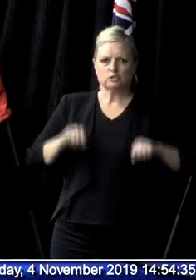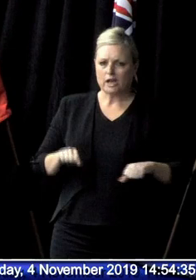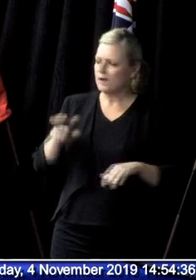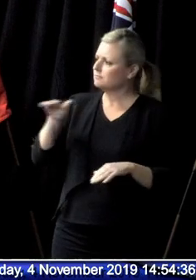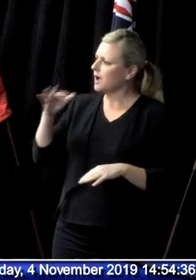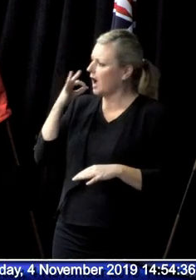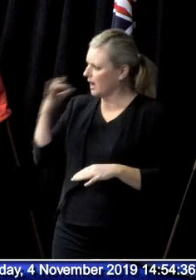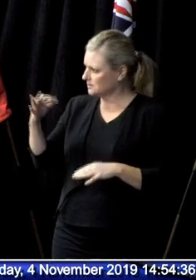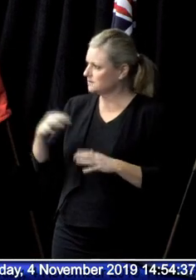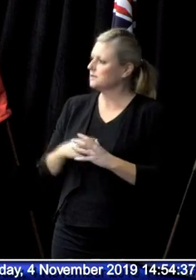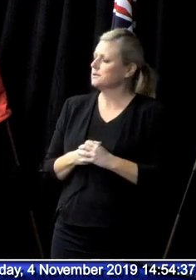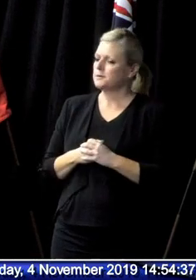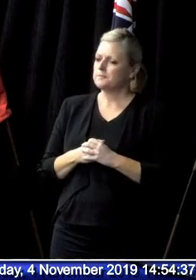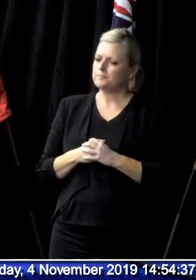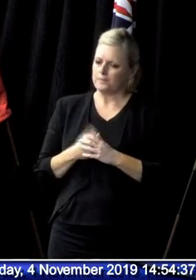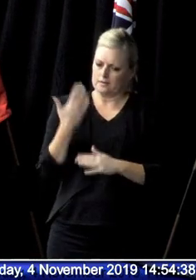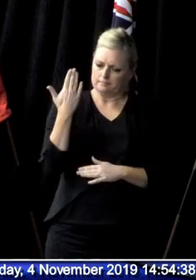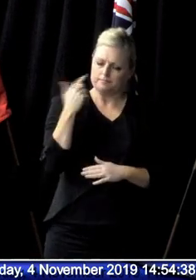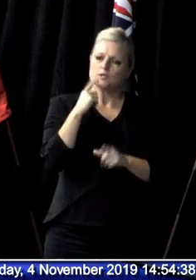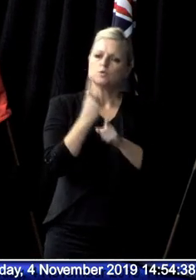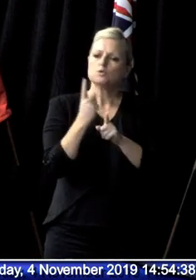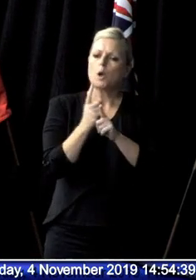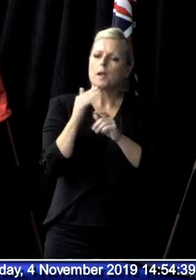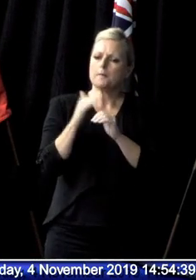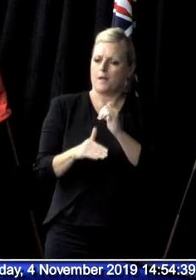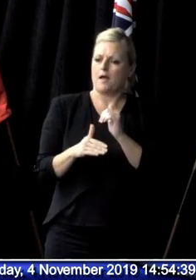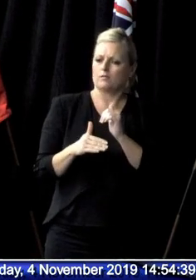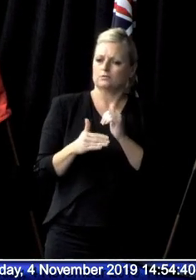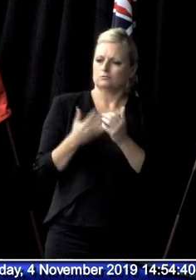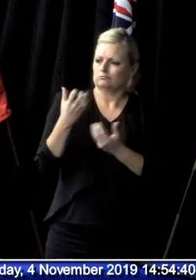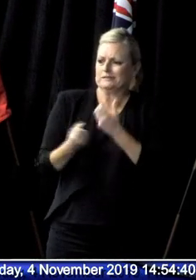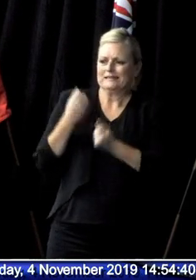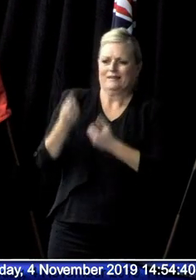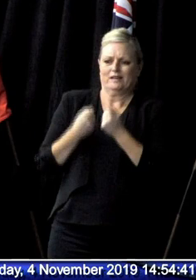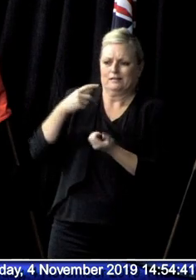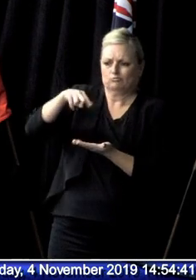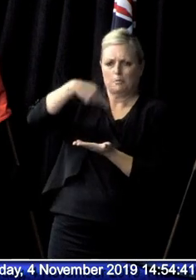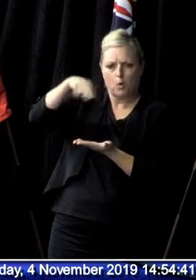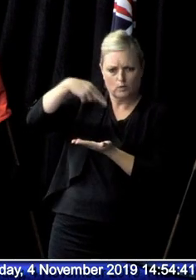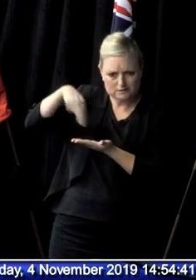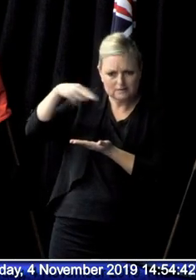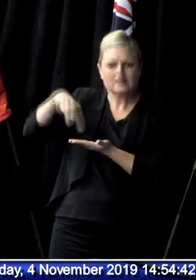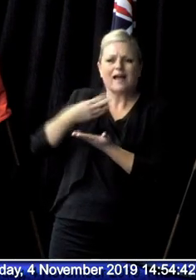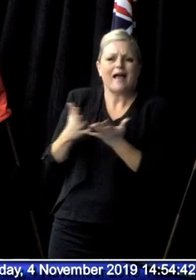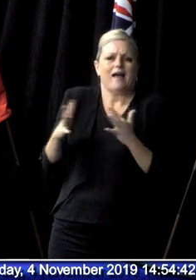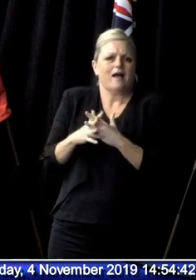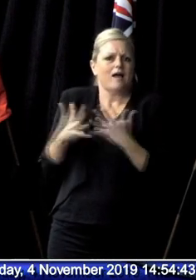You’ve referred to reports to your organisation of these matters. What form do these reports take?